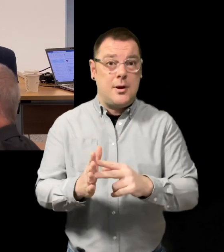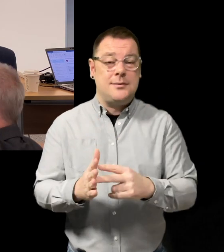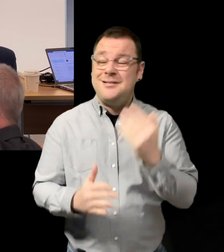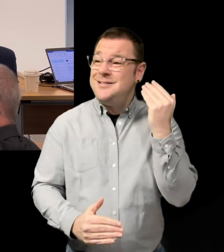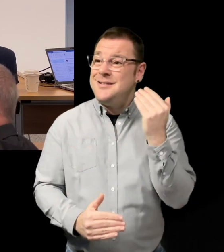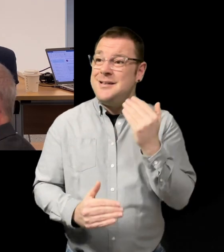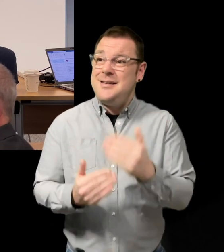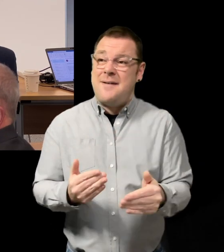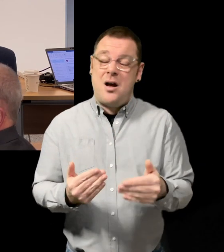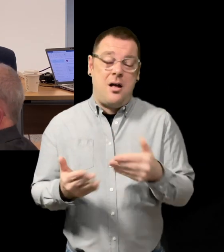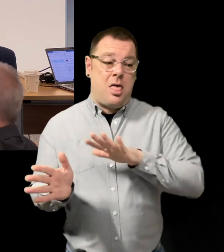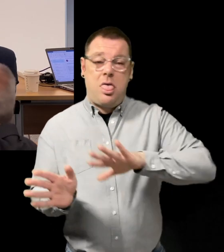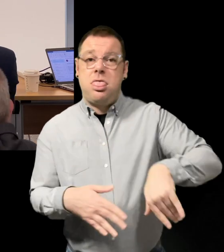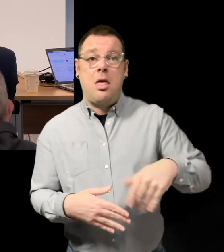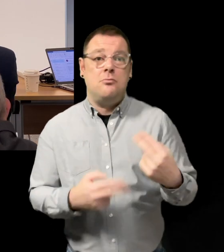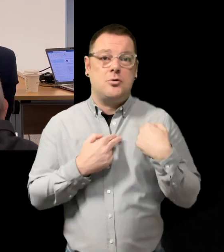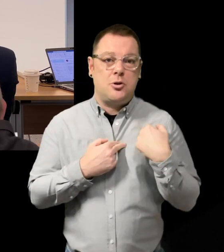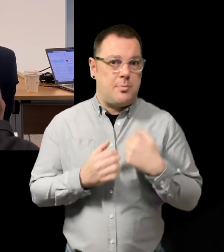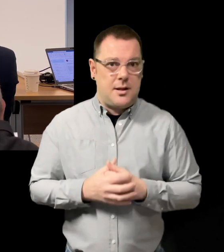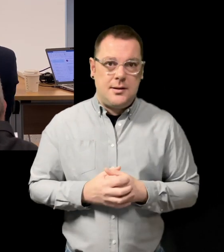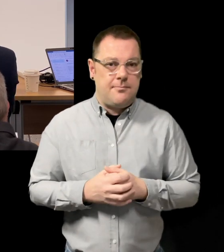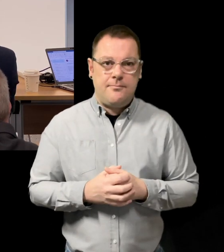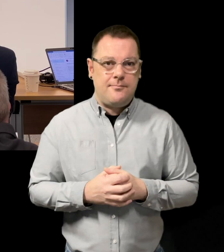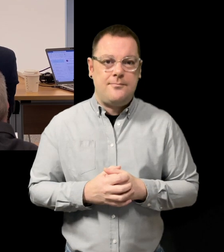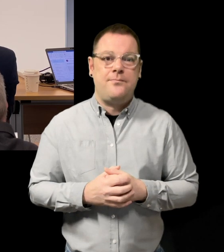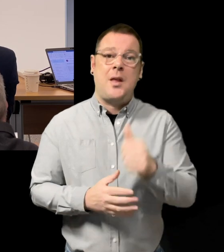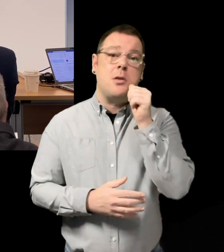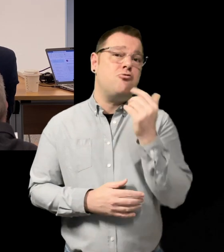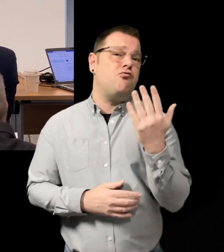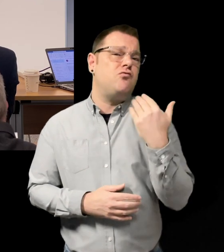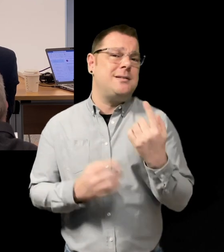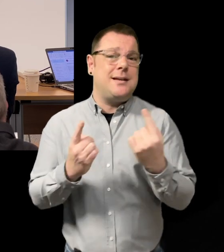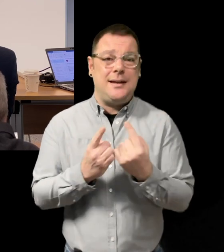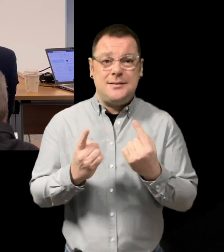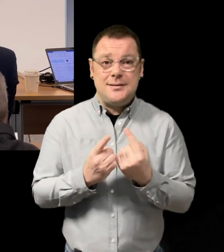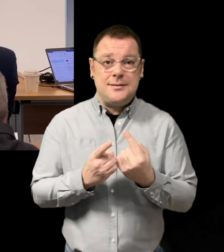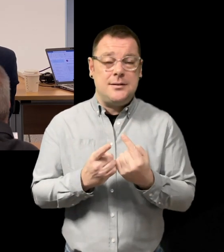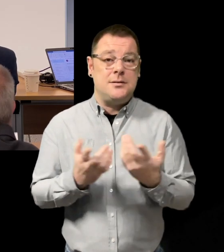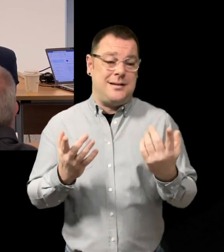and we will never shirk from our responsibilities. I know there are recent instances and issues